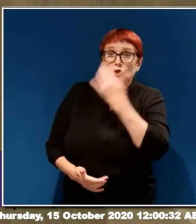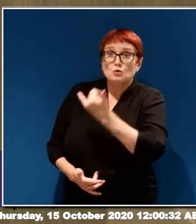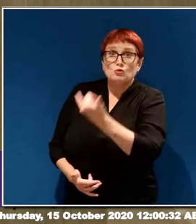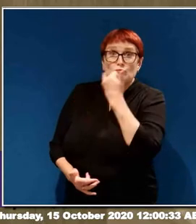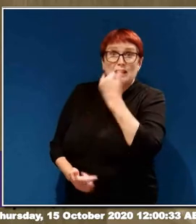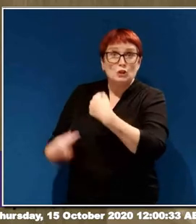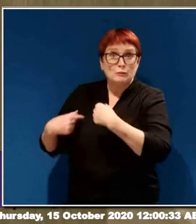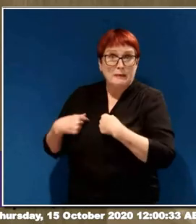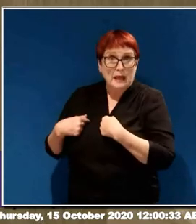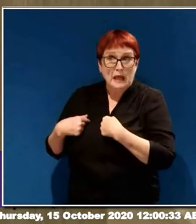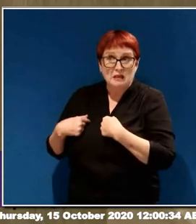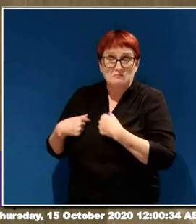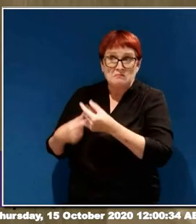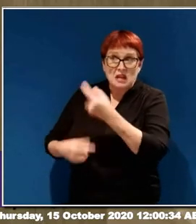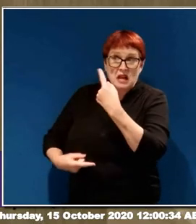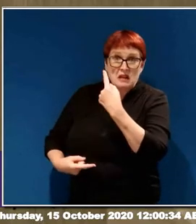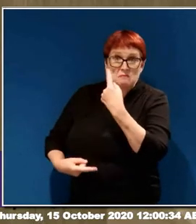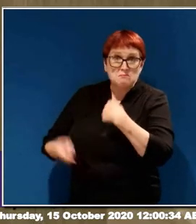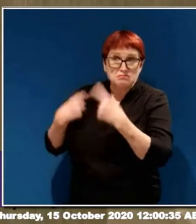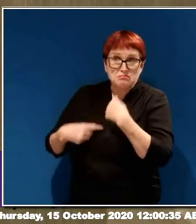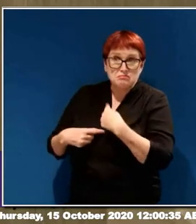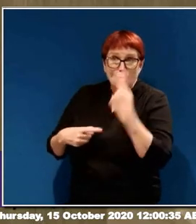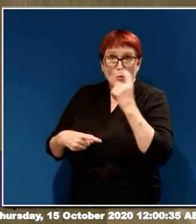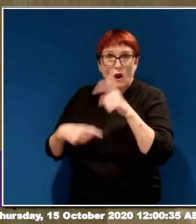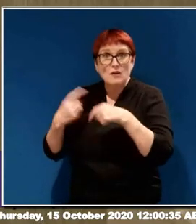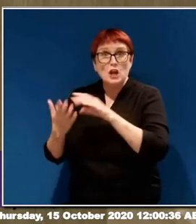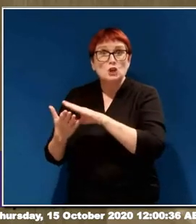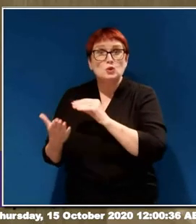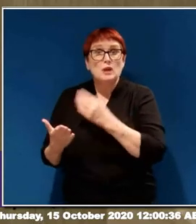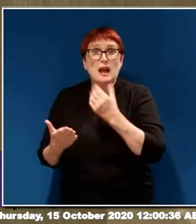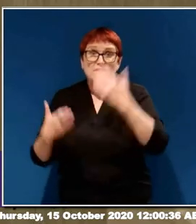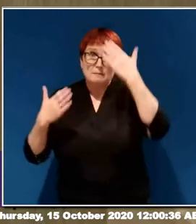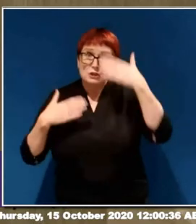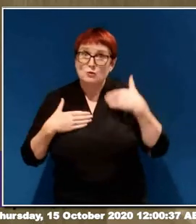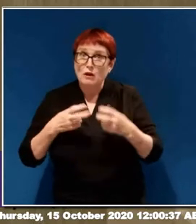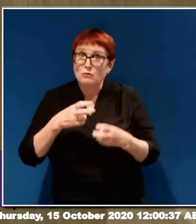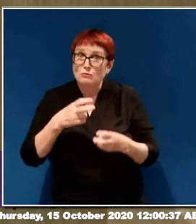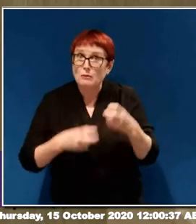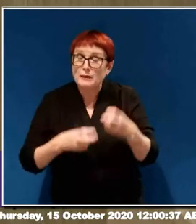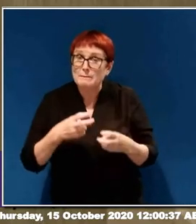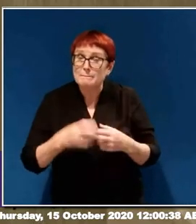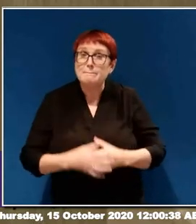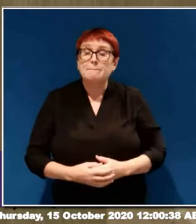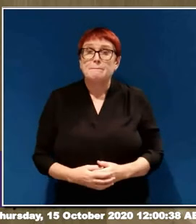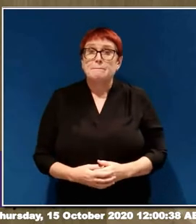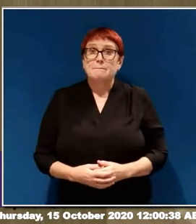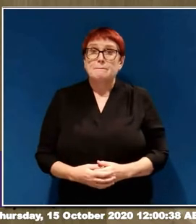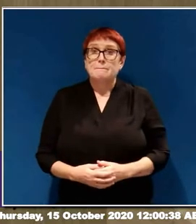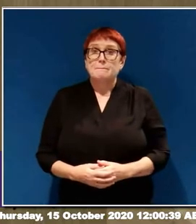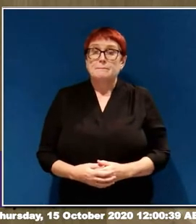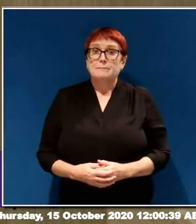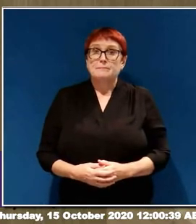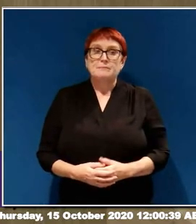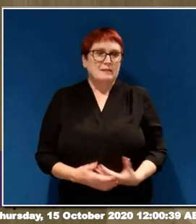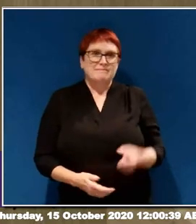for a student with some mental health conditions or concerns, there is a mental health - a principal adviser for the mental health